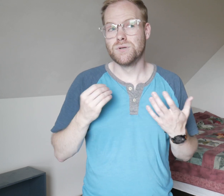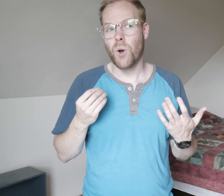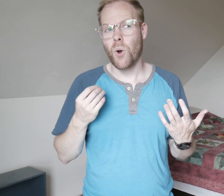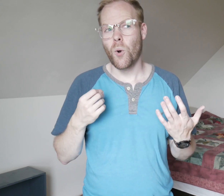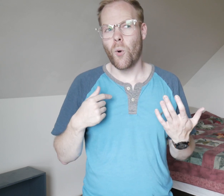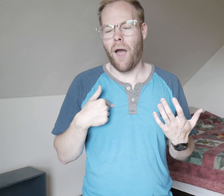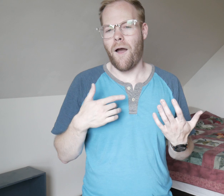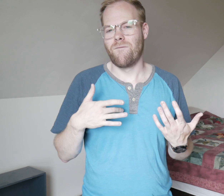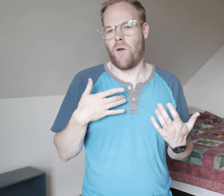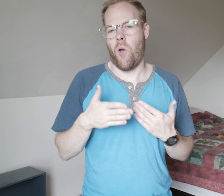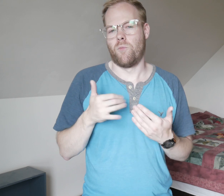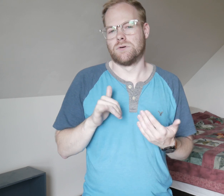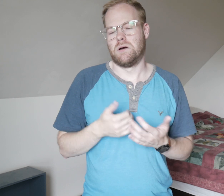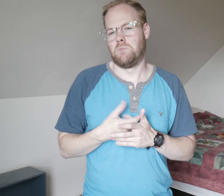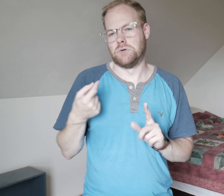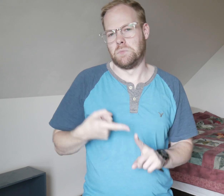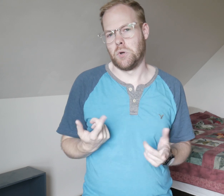So... I almost feel like, what's the point?